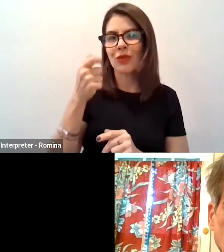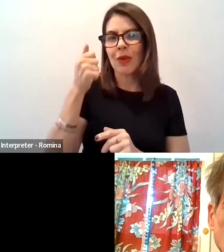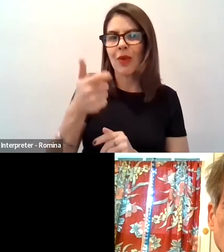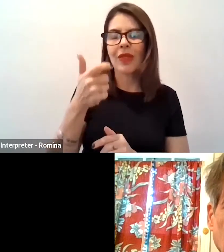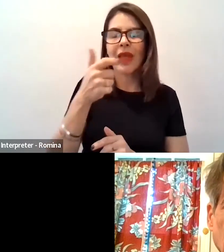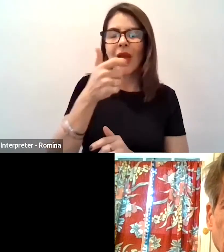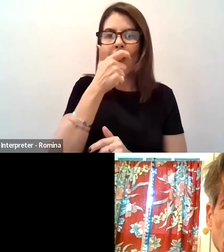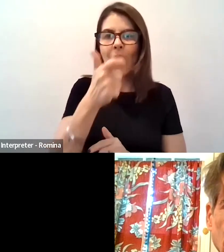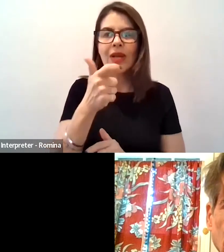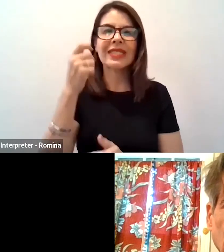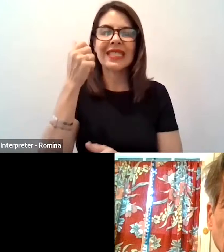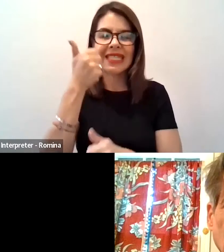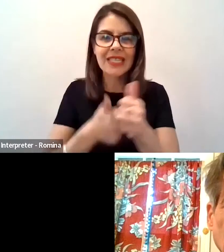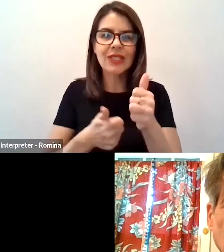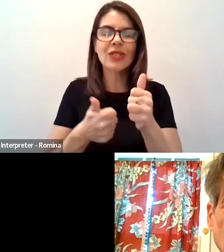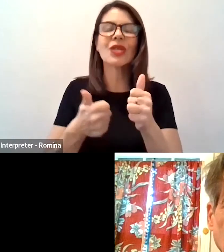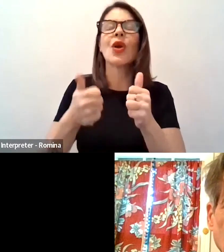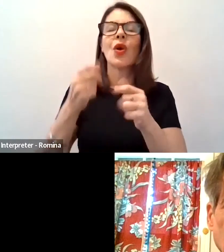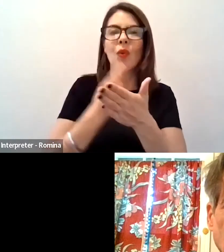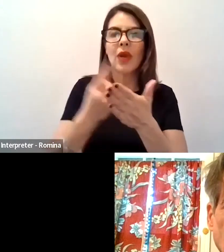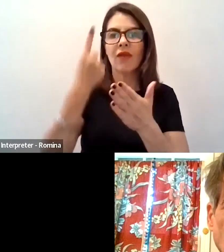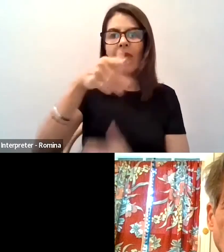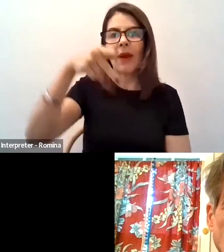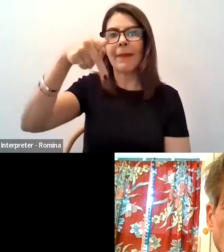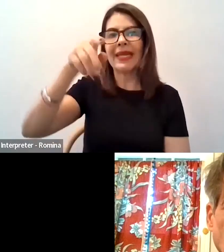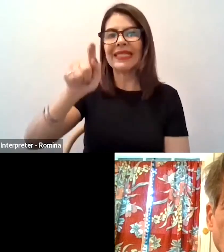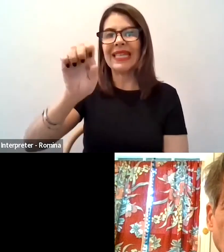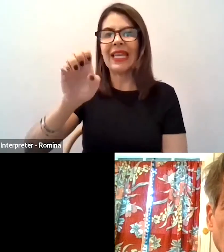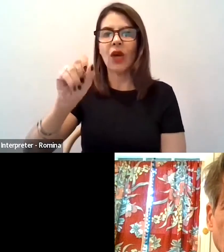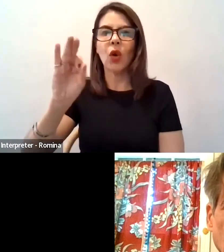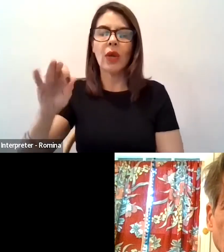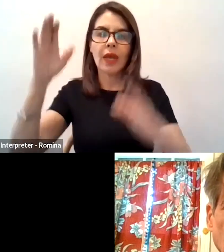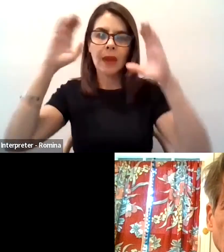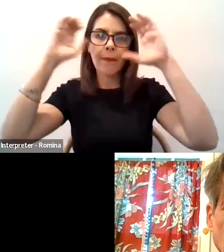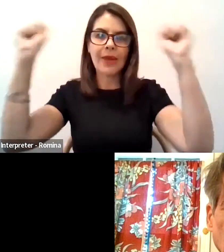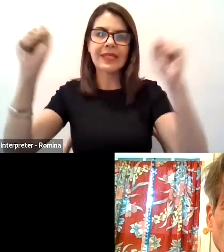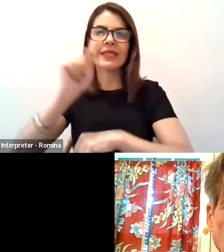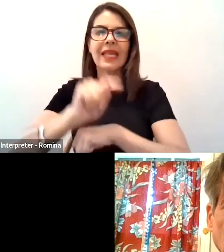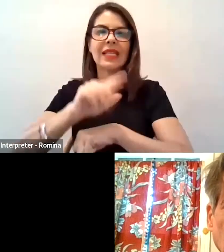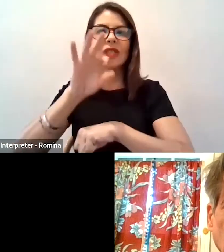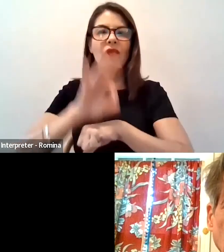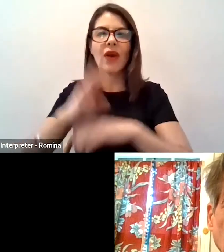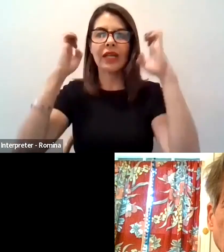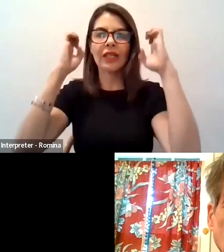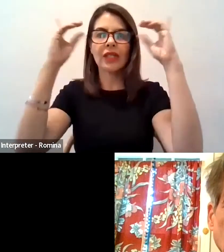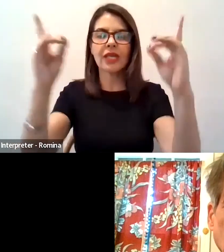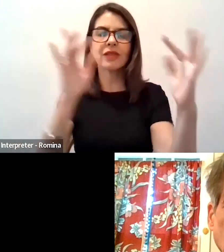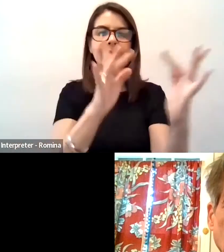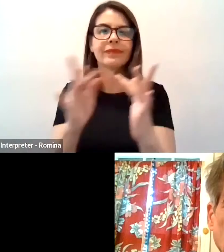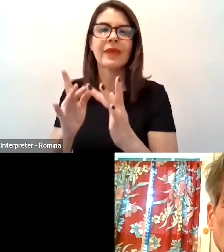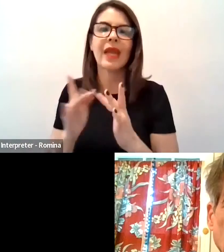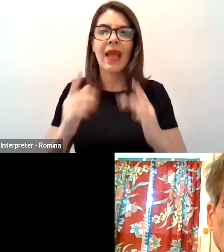for our P T E O E president's task force on education outreach and engagement live streams.